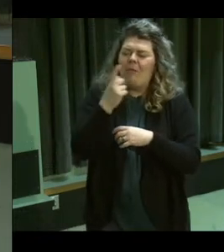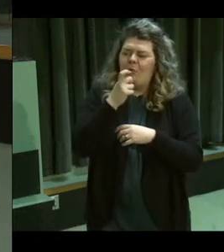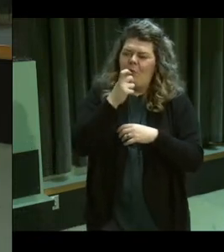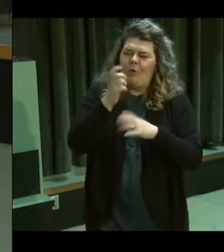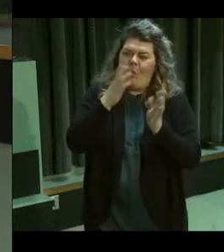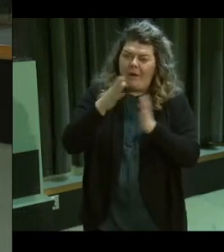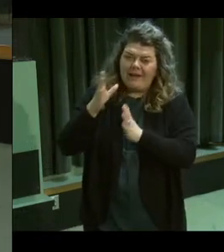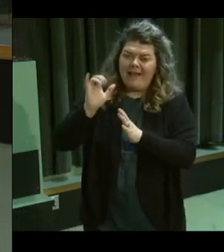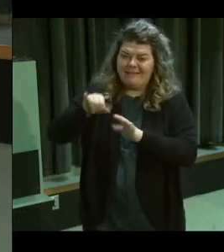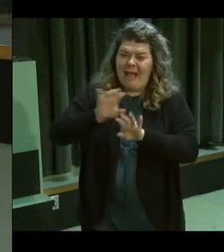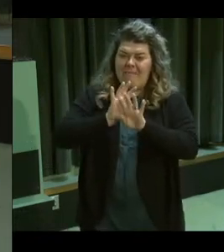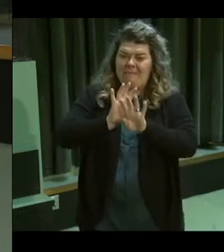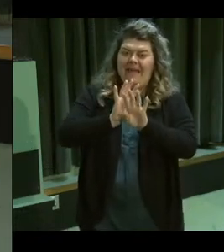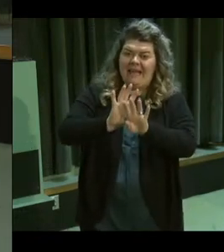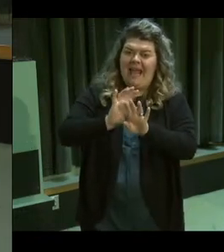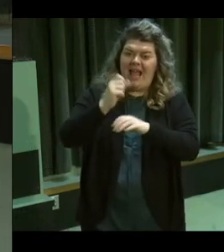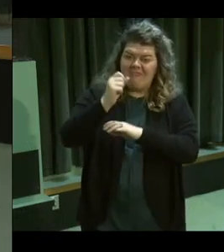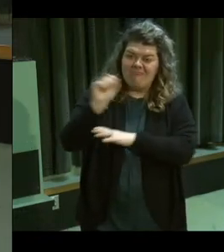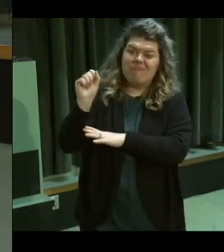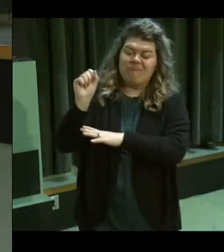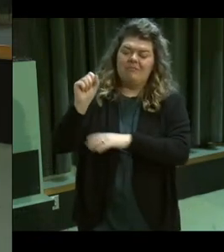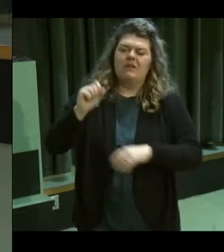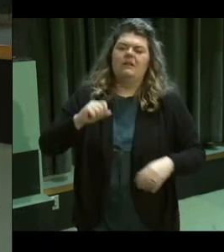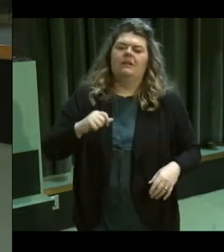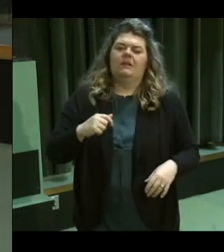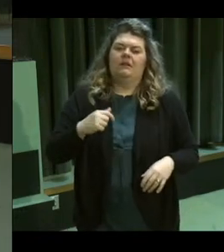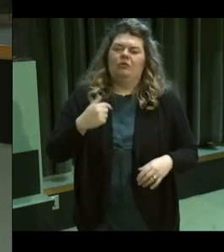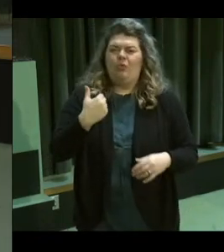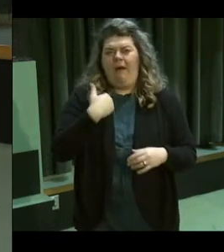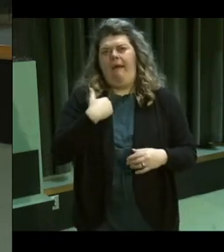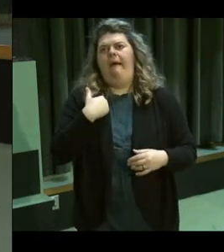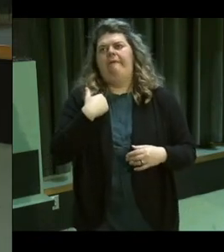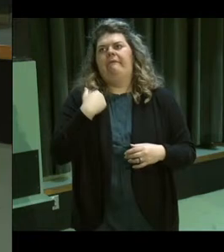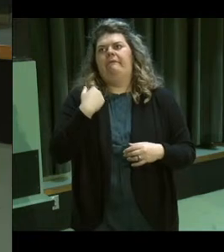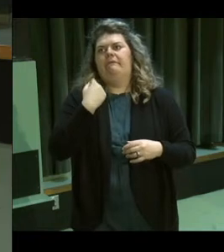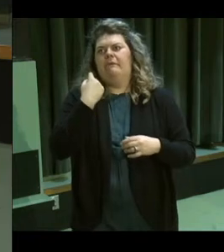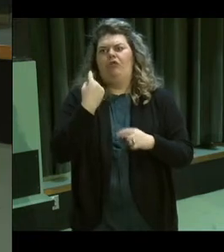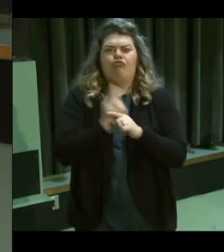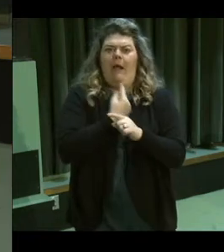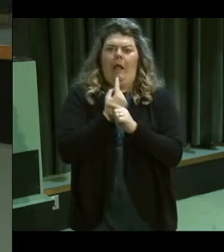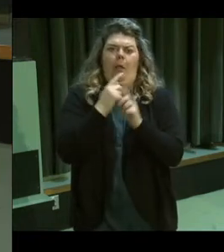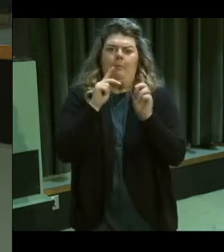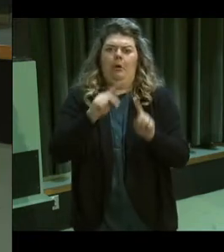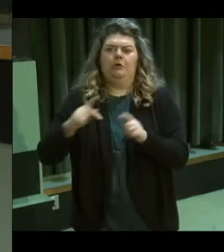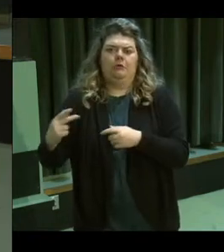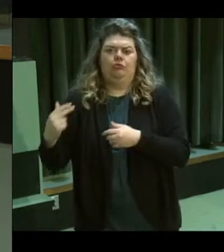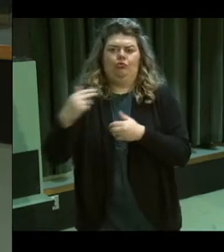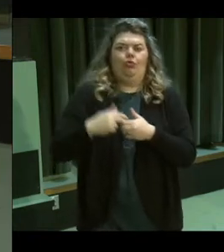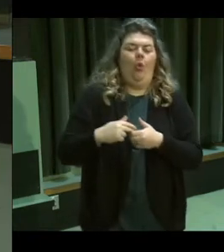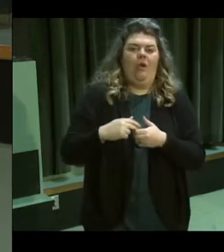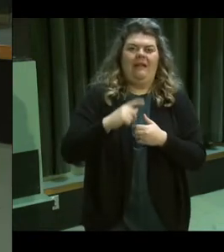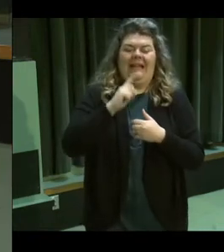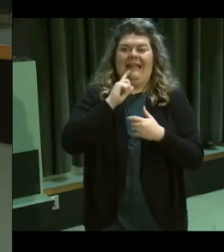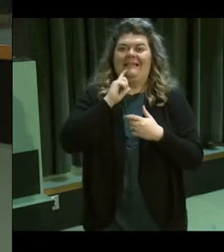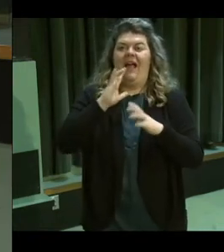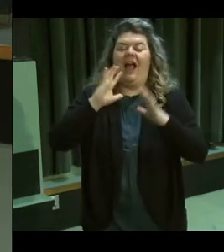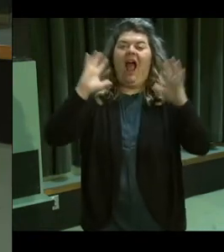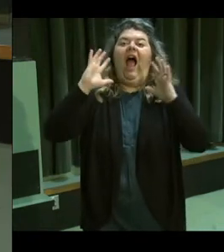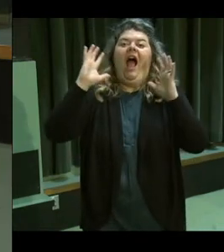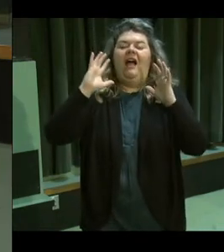who's organized picket lines and been on picket lines to have, you know, just some regular